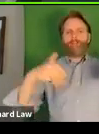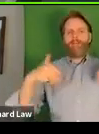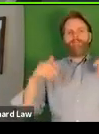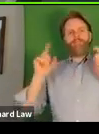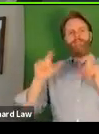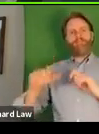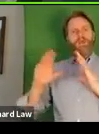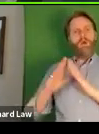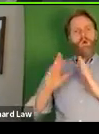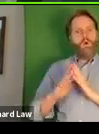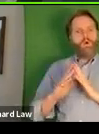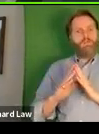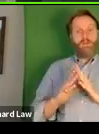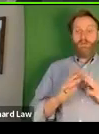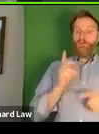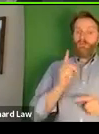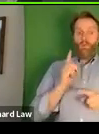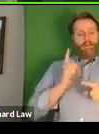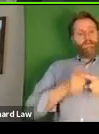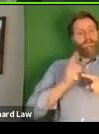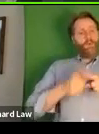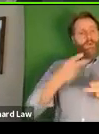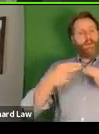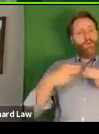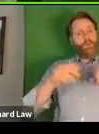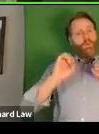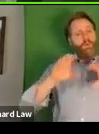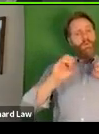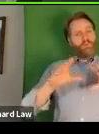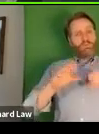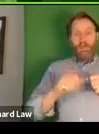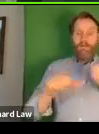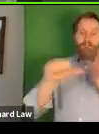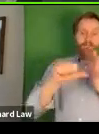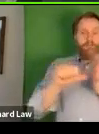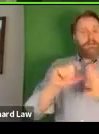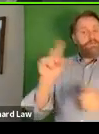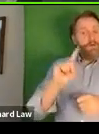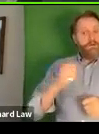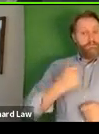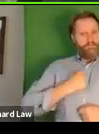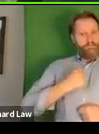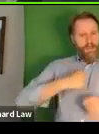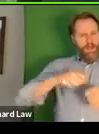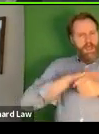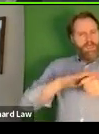a quick overview in terms of the issues that we've got and the dialogue